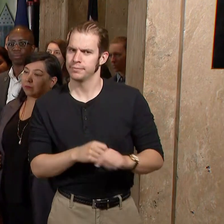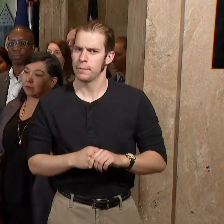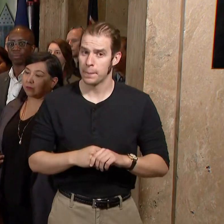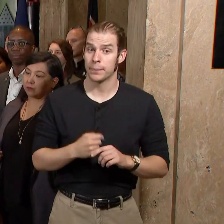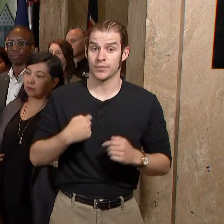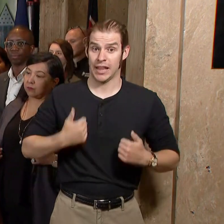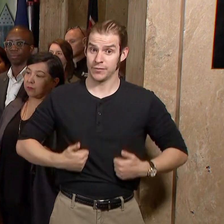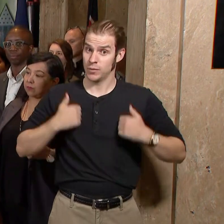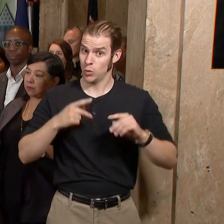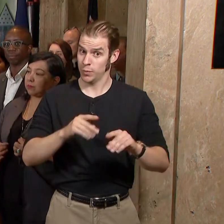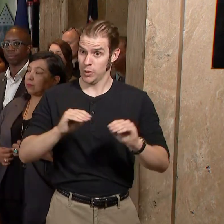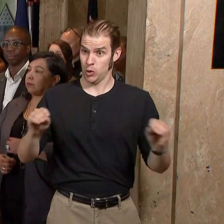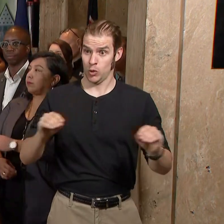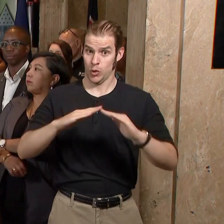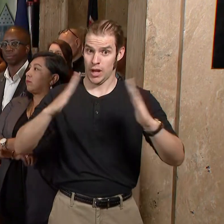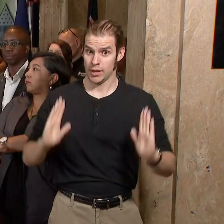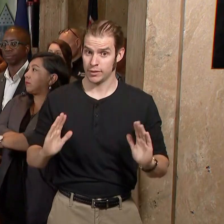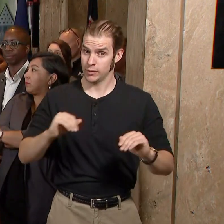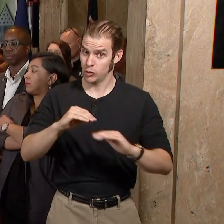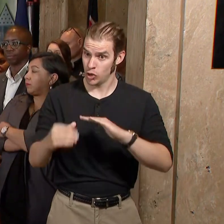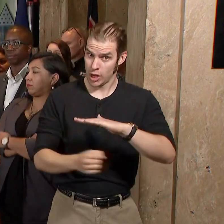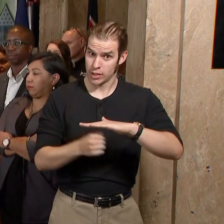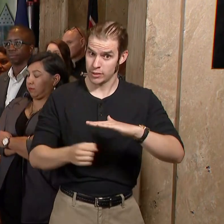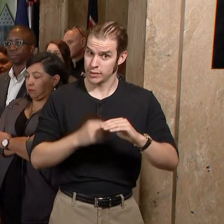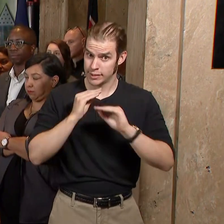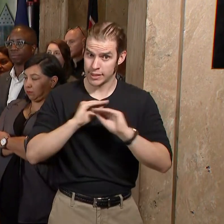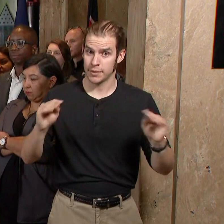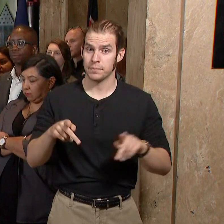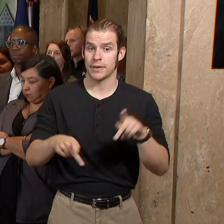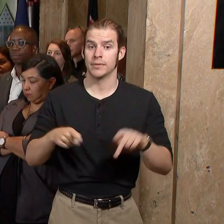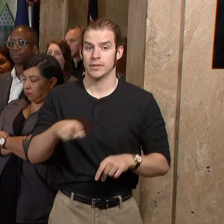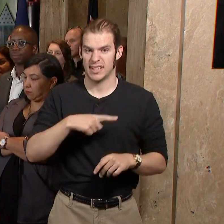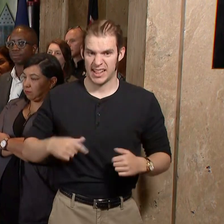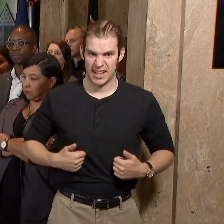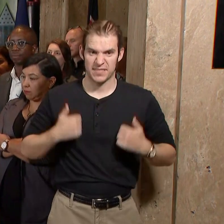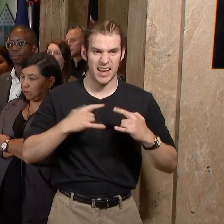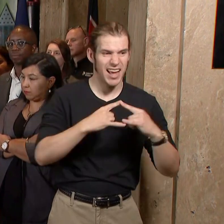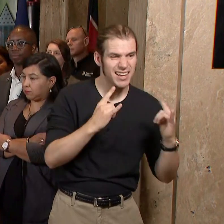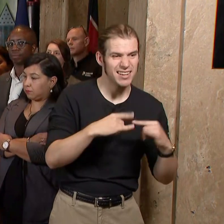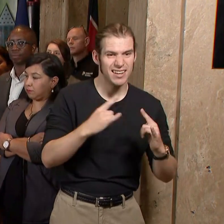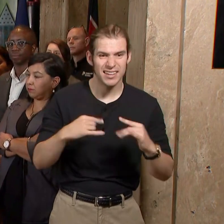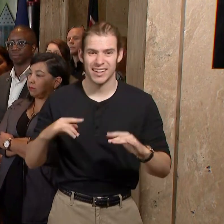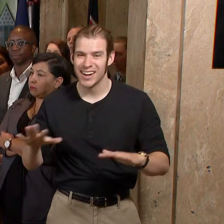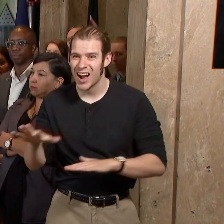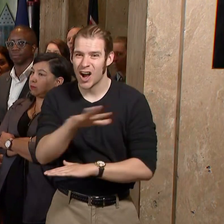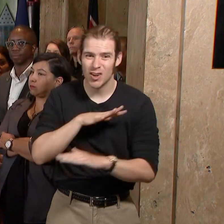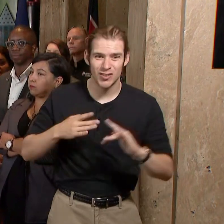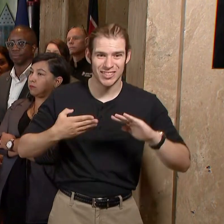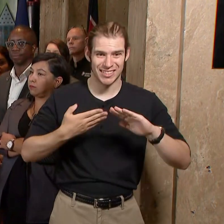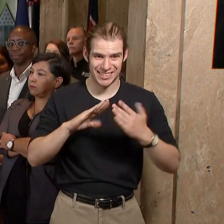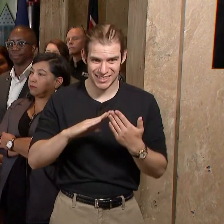trying to get access to housing. We do know there is a whole continuum of housing need. It is of course important to stay focused on folks that are in concrete